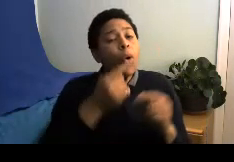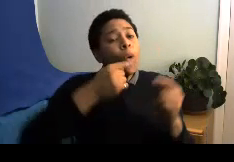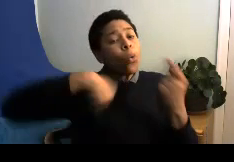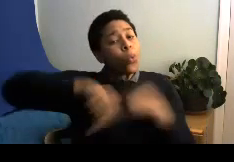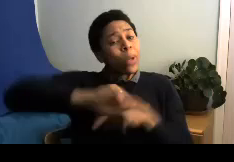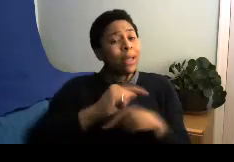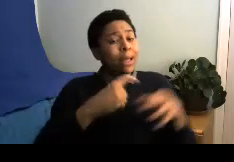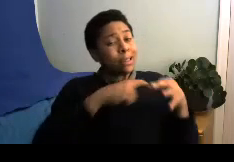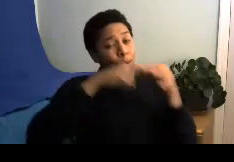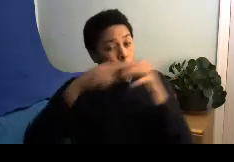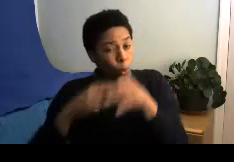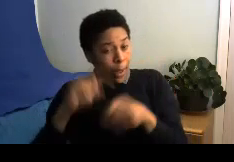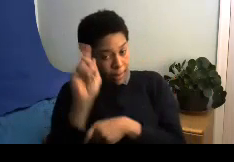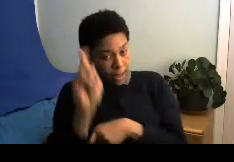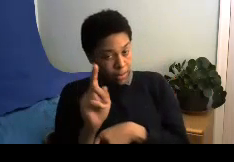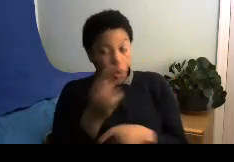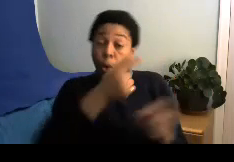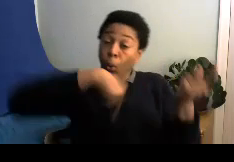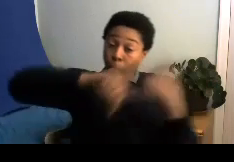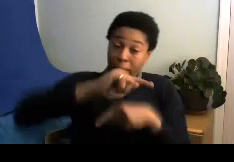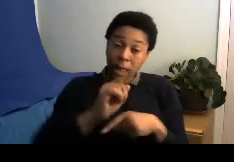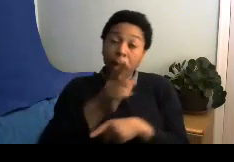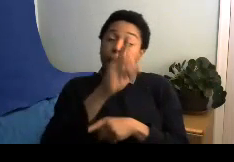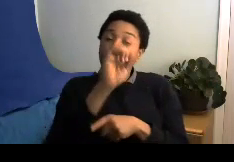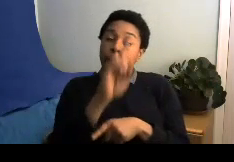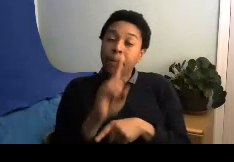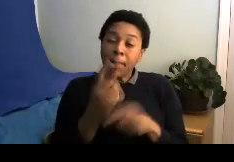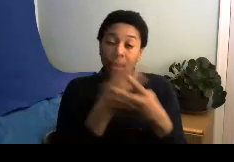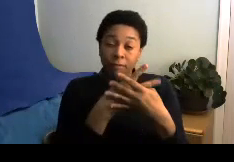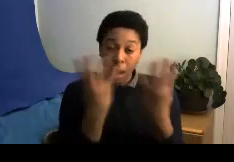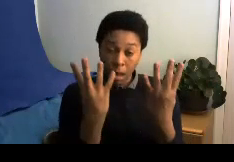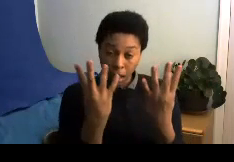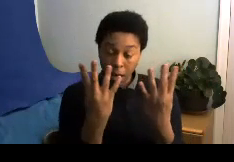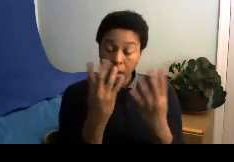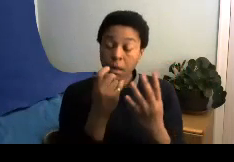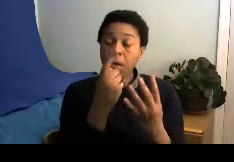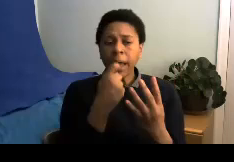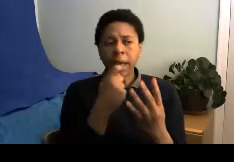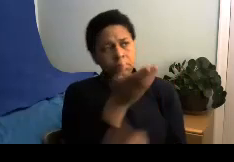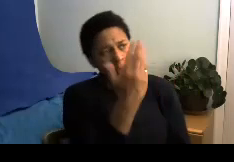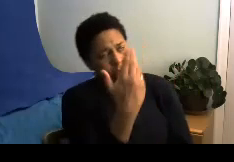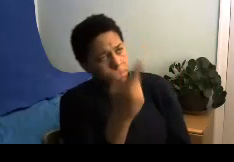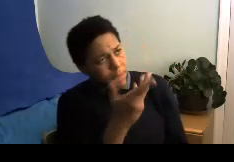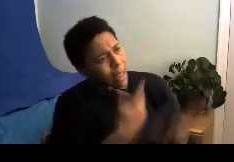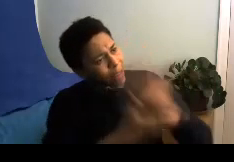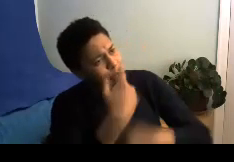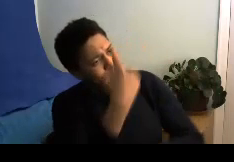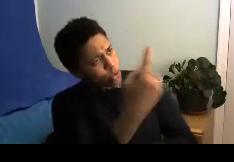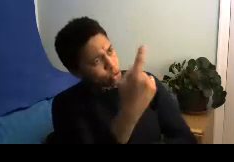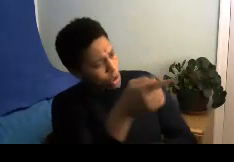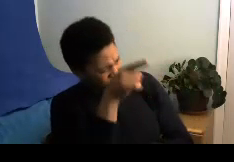people, etc. can hold people to account and hold the hegemony to